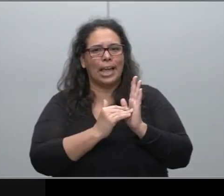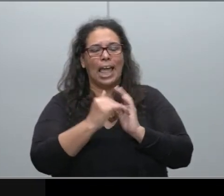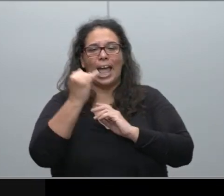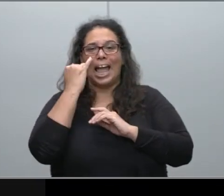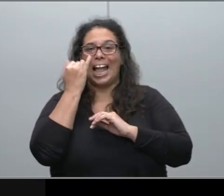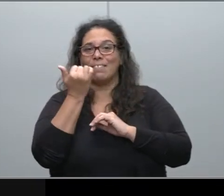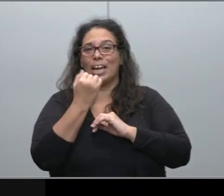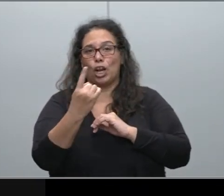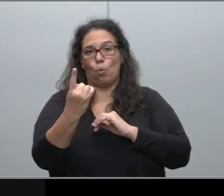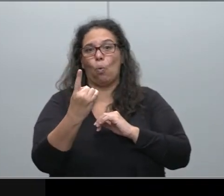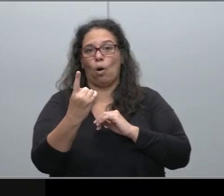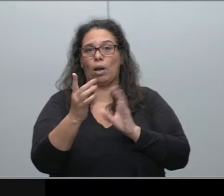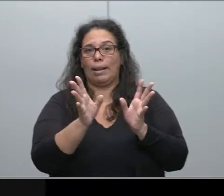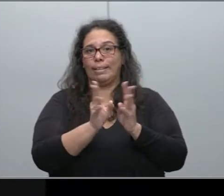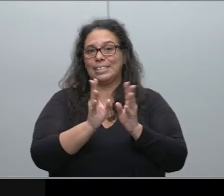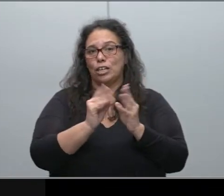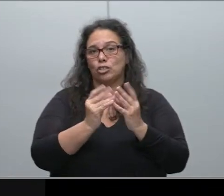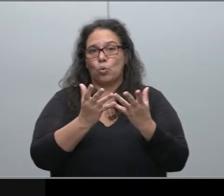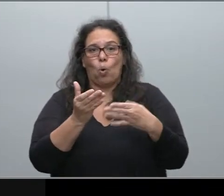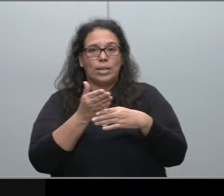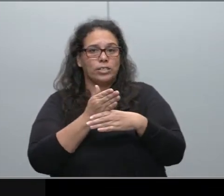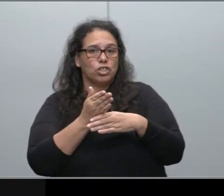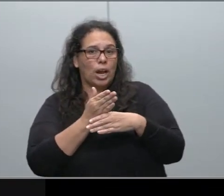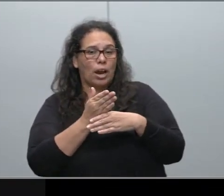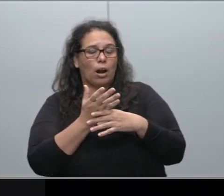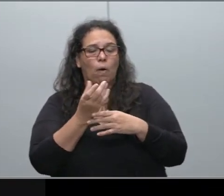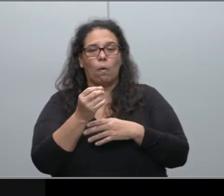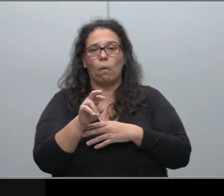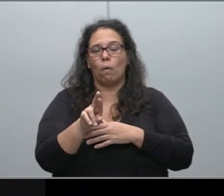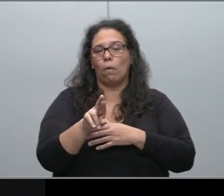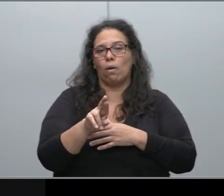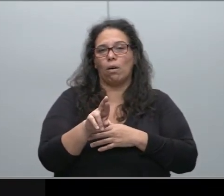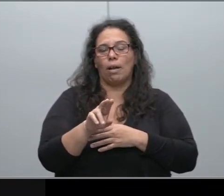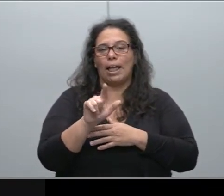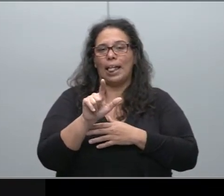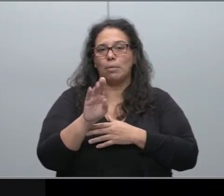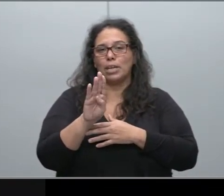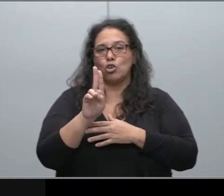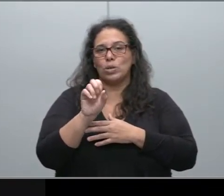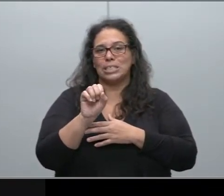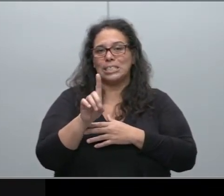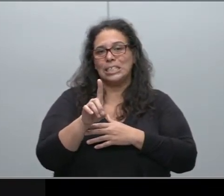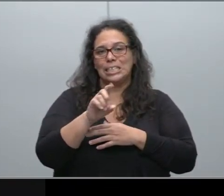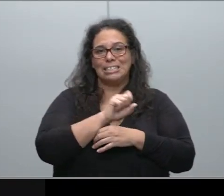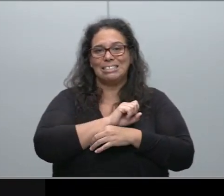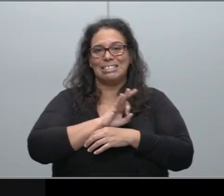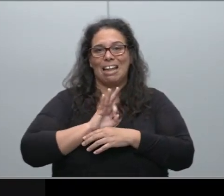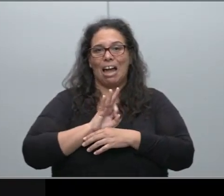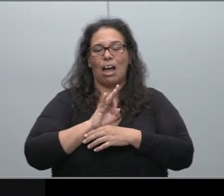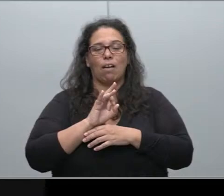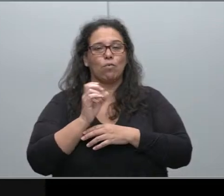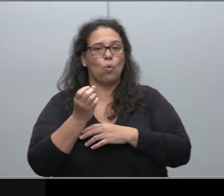Okay. - Hello? I raised my hand my hand. - Oh, sure. I'm not who's- Hi. - Go ahead.